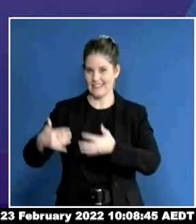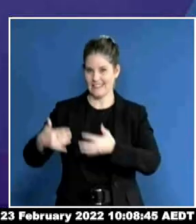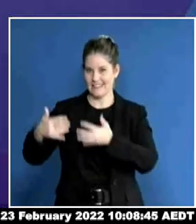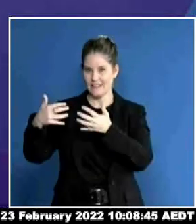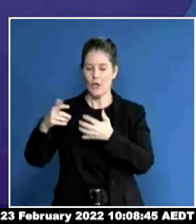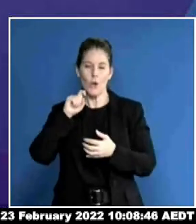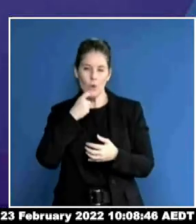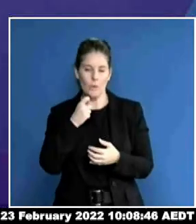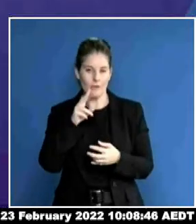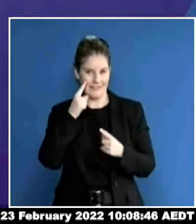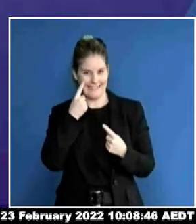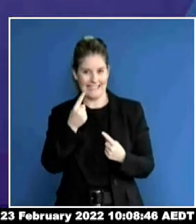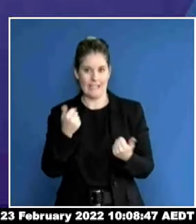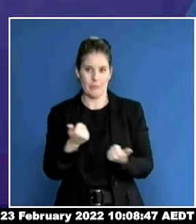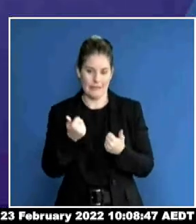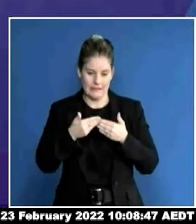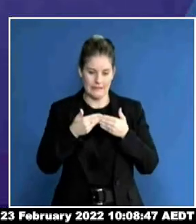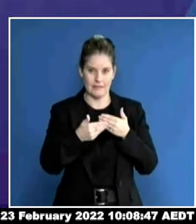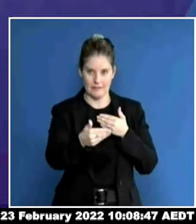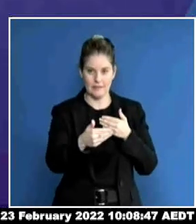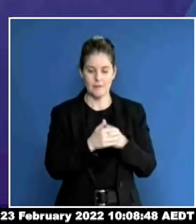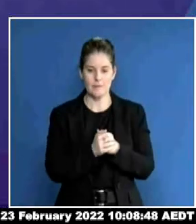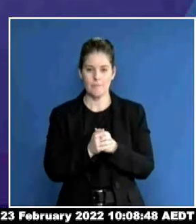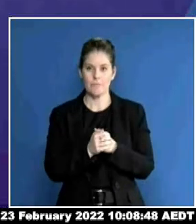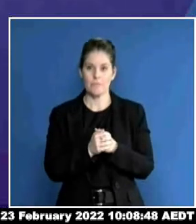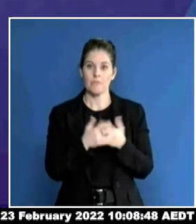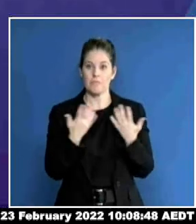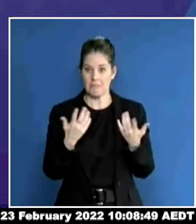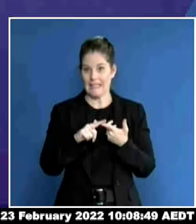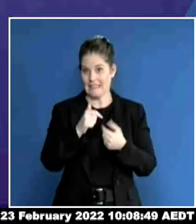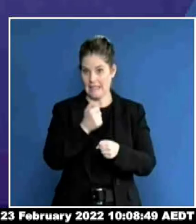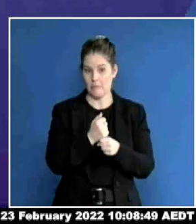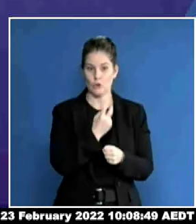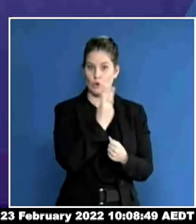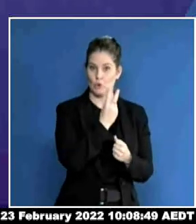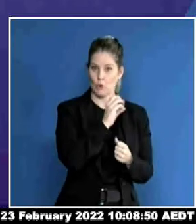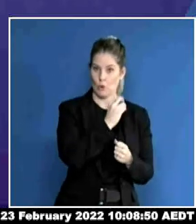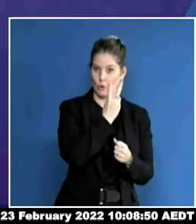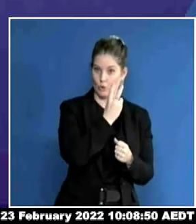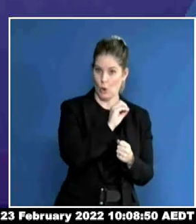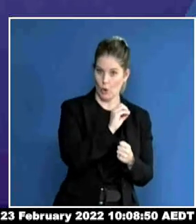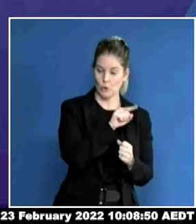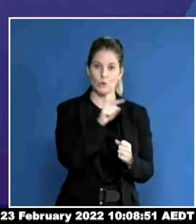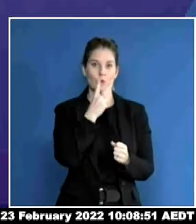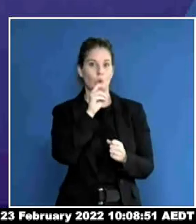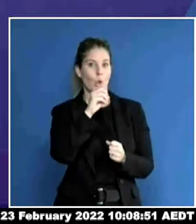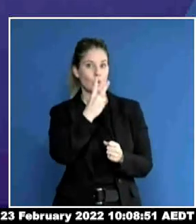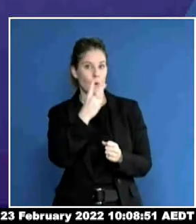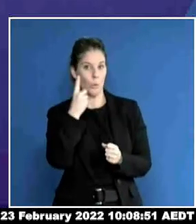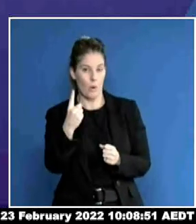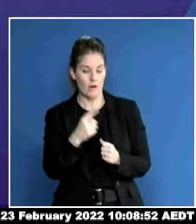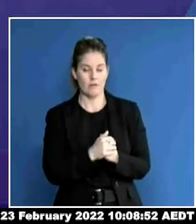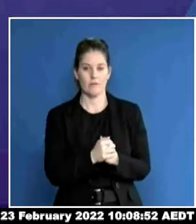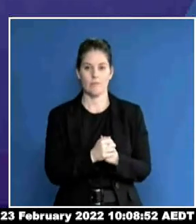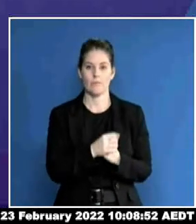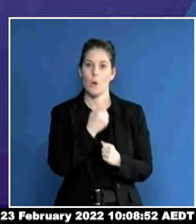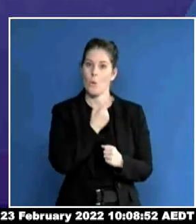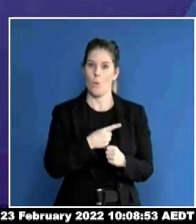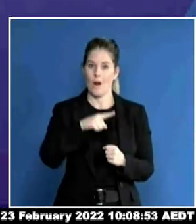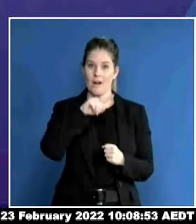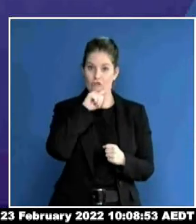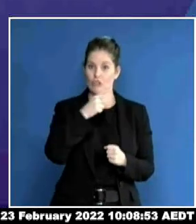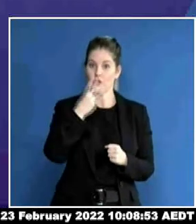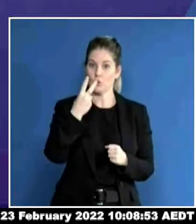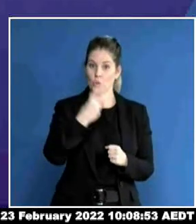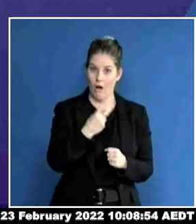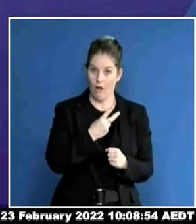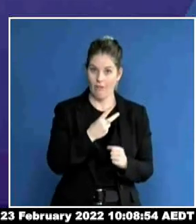year 2020 to 2021, 112 DES providers serviced 410,000 DES